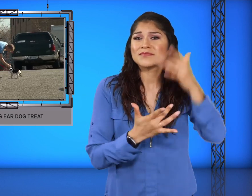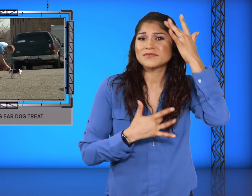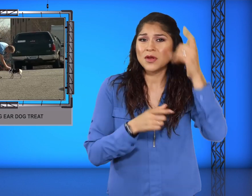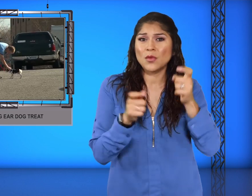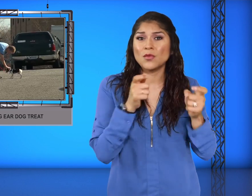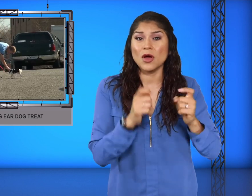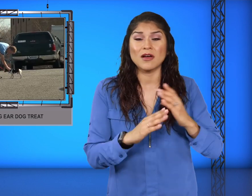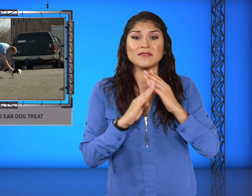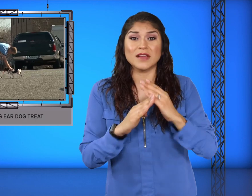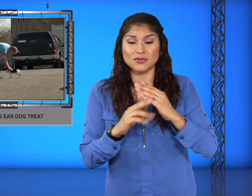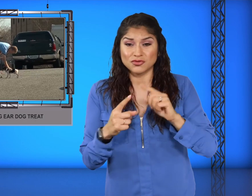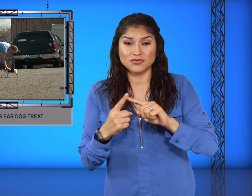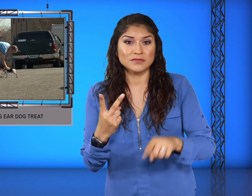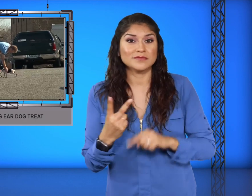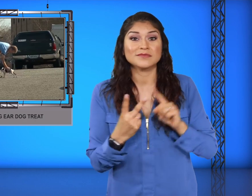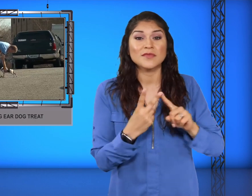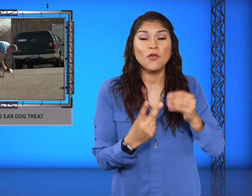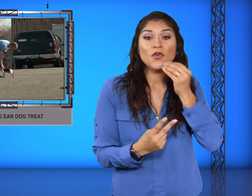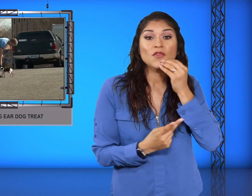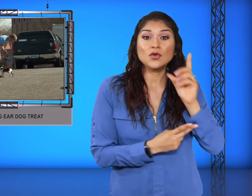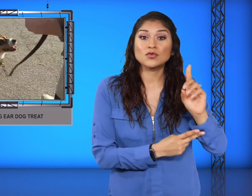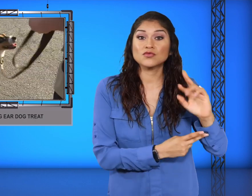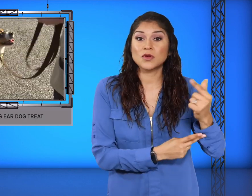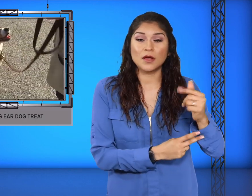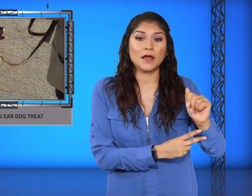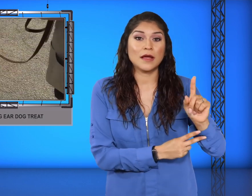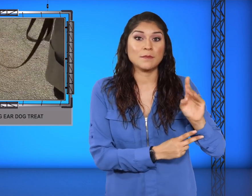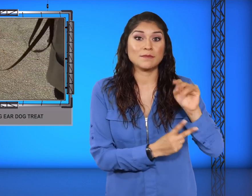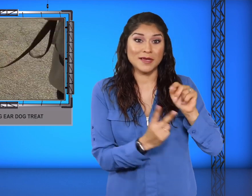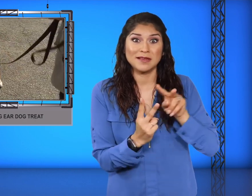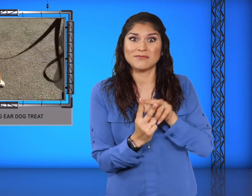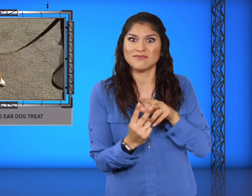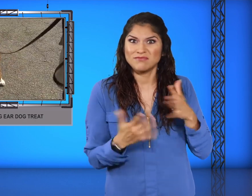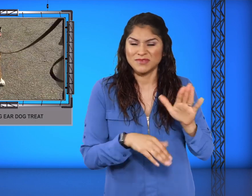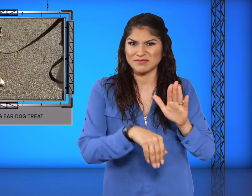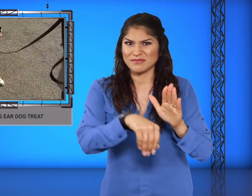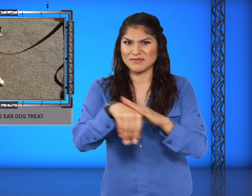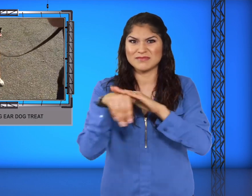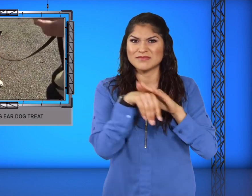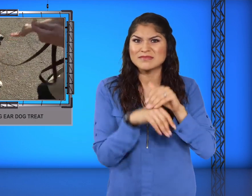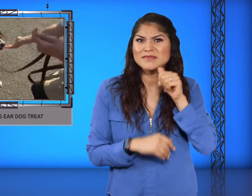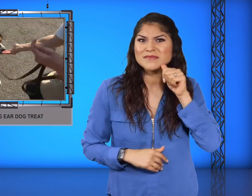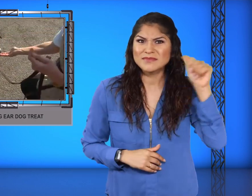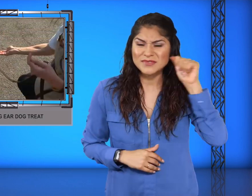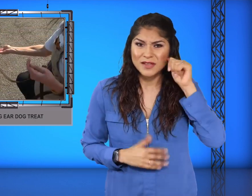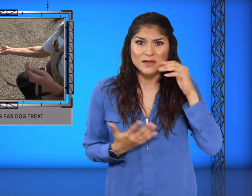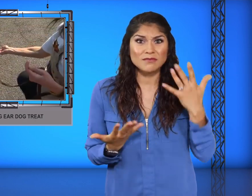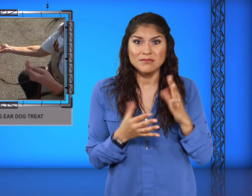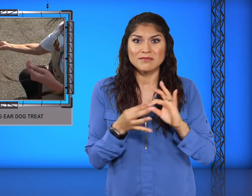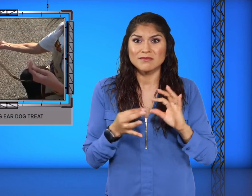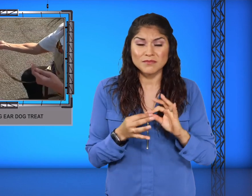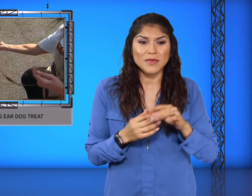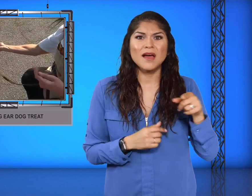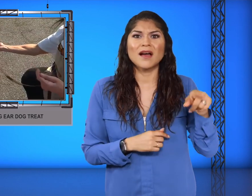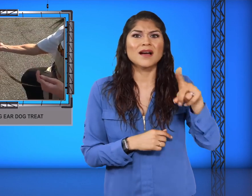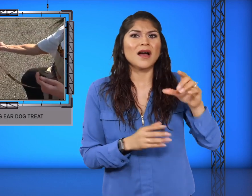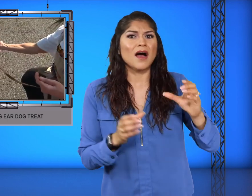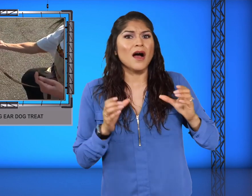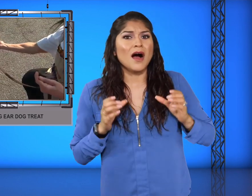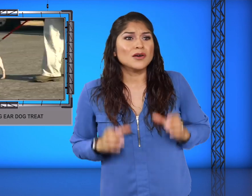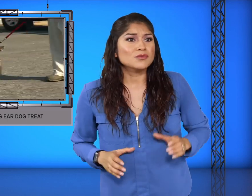The Centers for Disease Control and Prevention and the FDA both issued a warning Wednesday